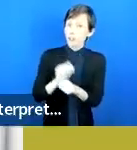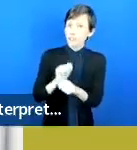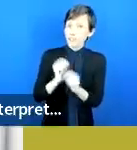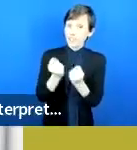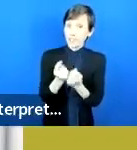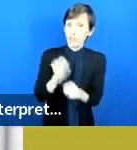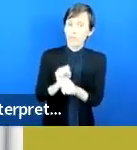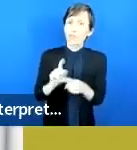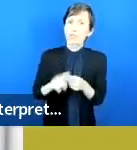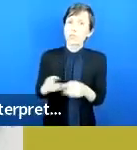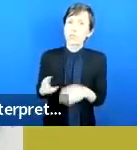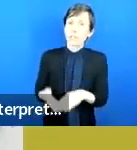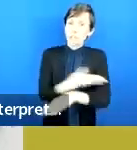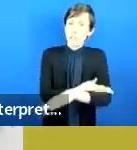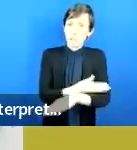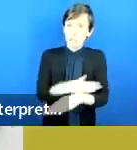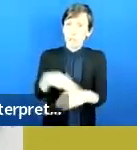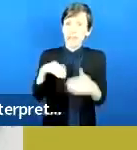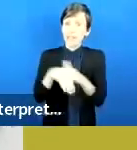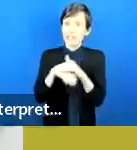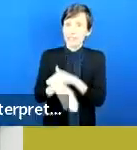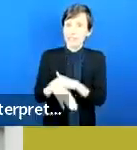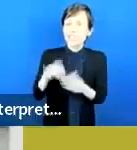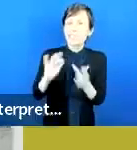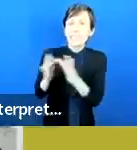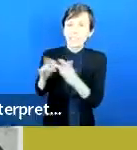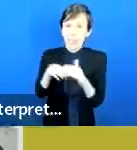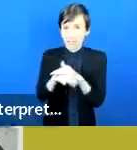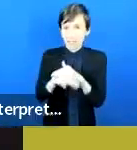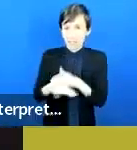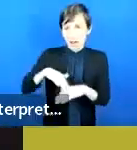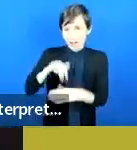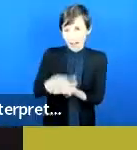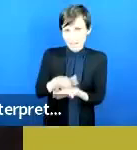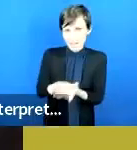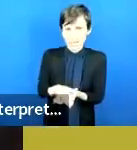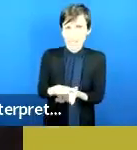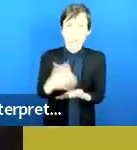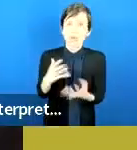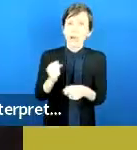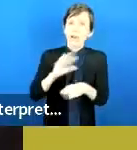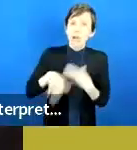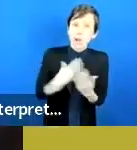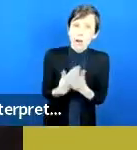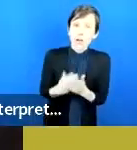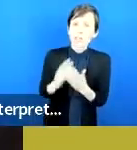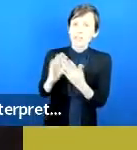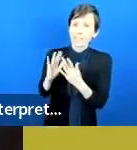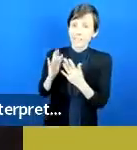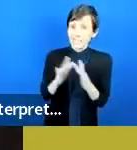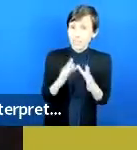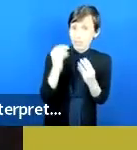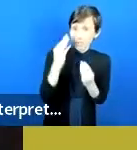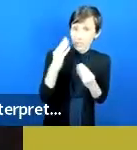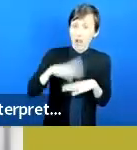accessibility on campus. We're taking action to make sure that all technology tools and digital information at U of M can be used by everyone,